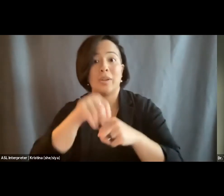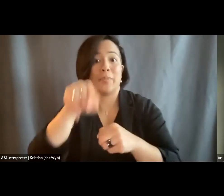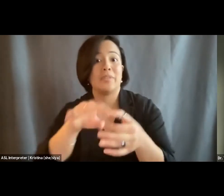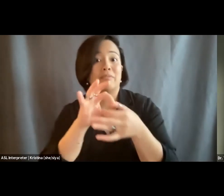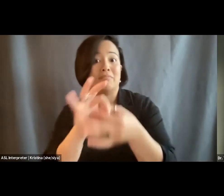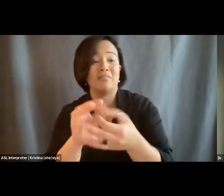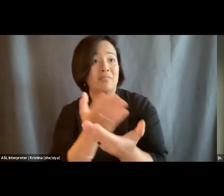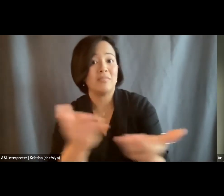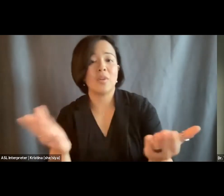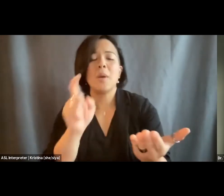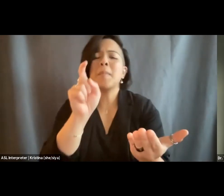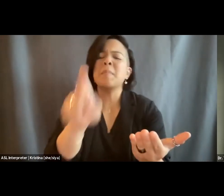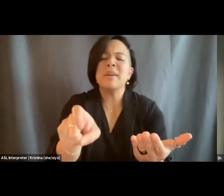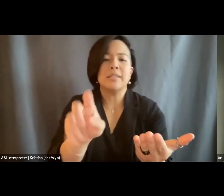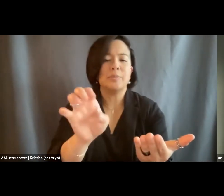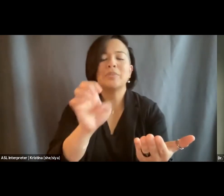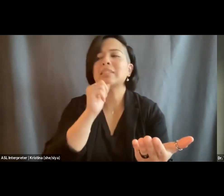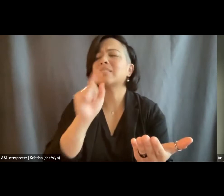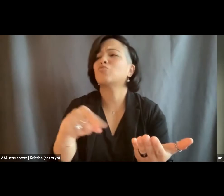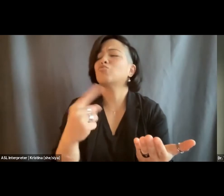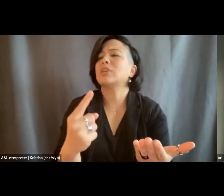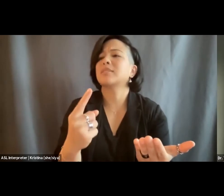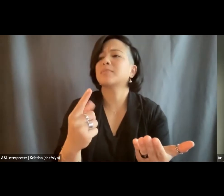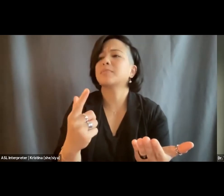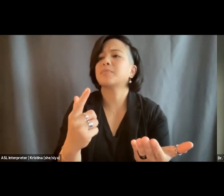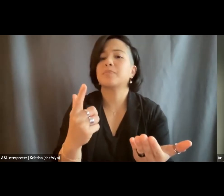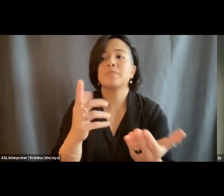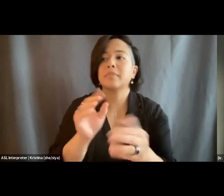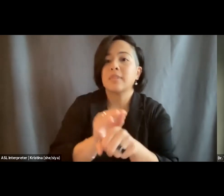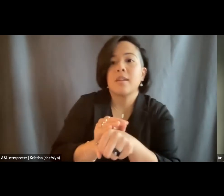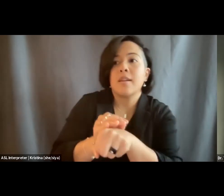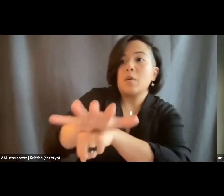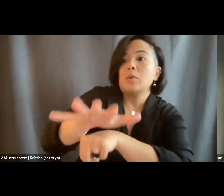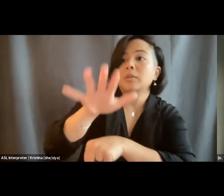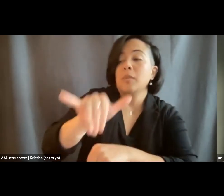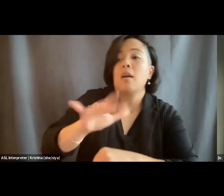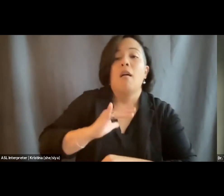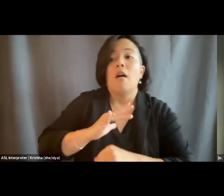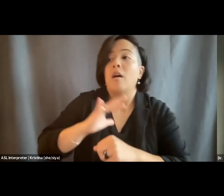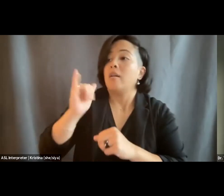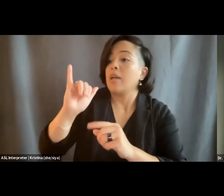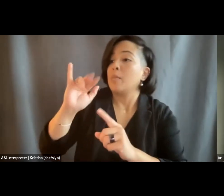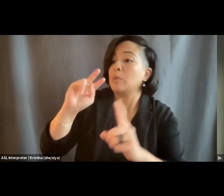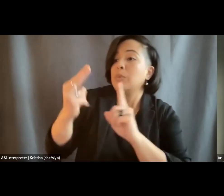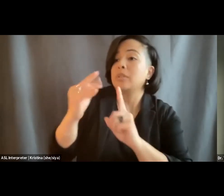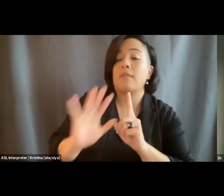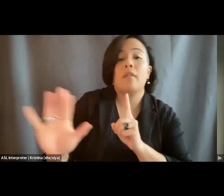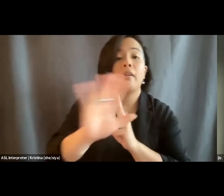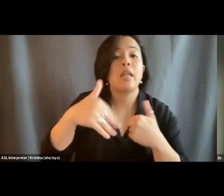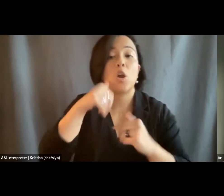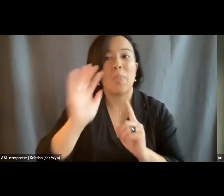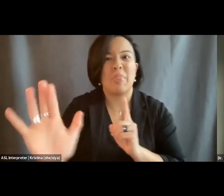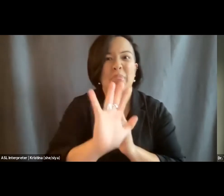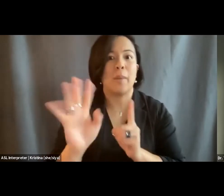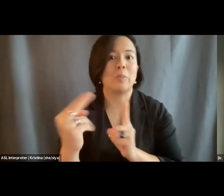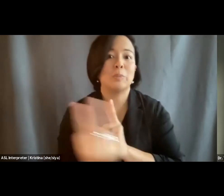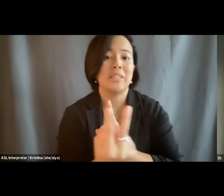themselves, but to a certain extent they need to be at the center.